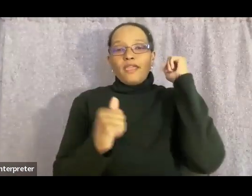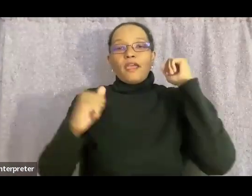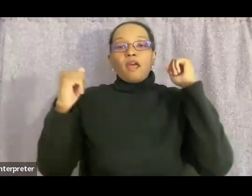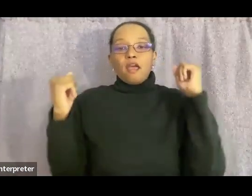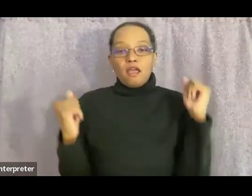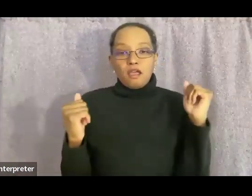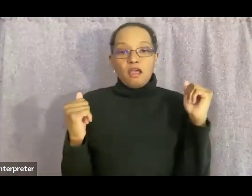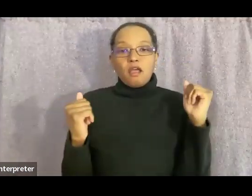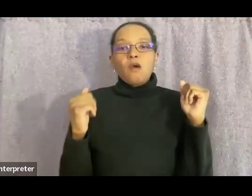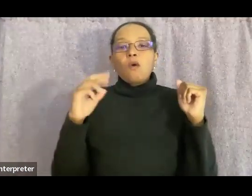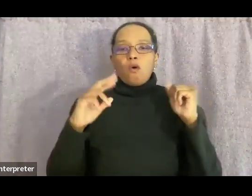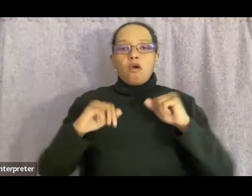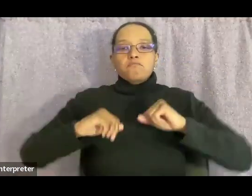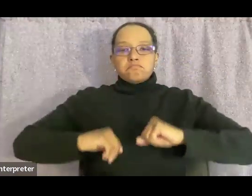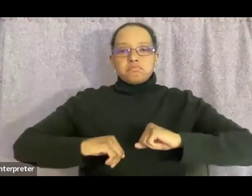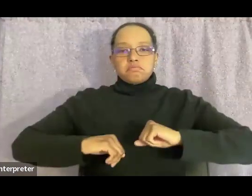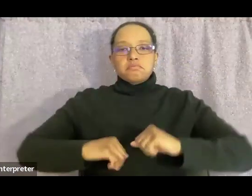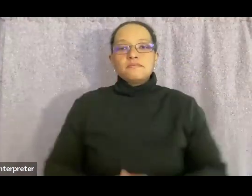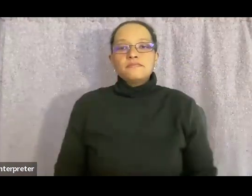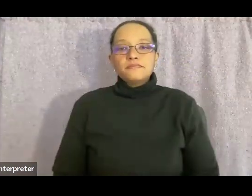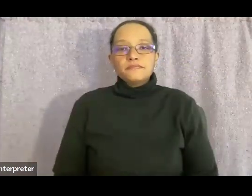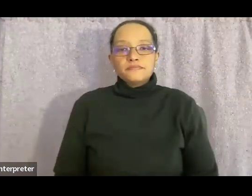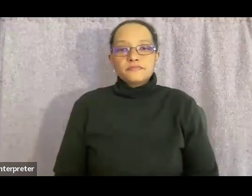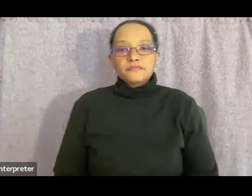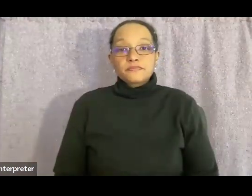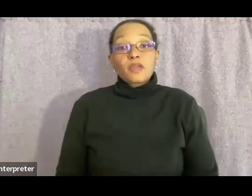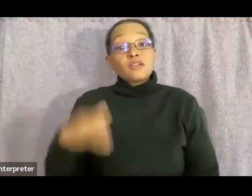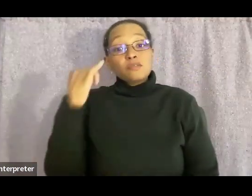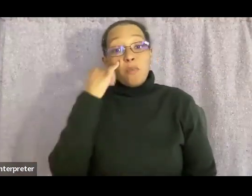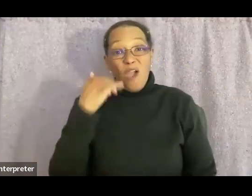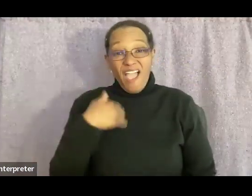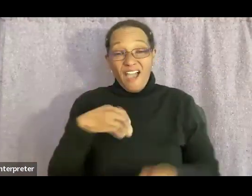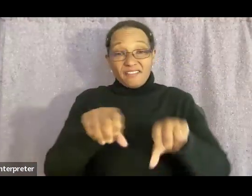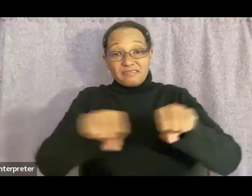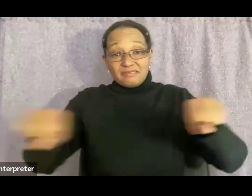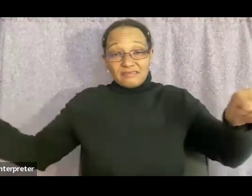If you have a band, you can hold the band for the arms up option.